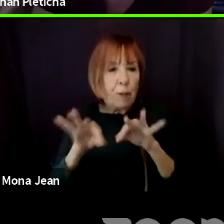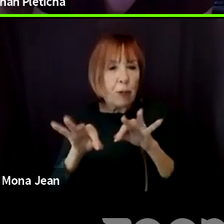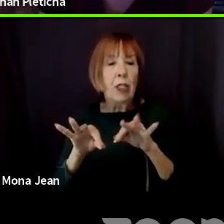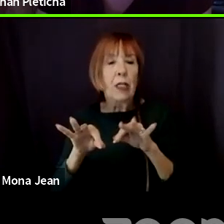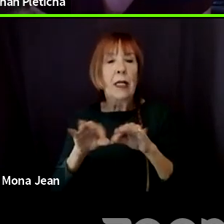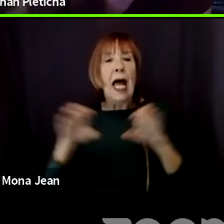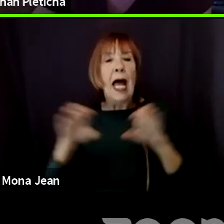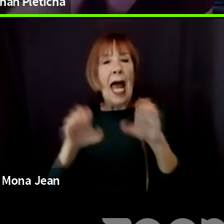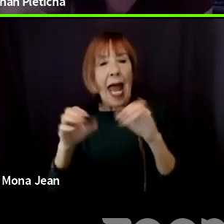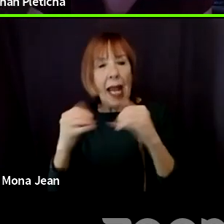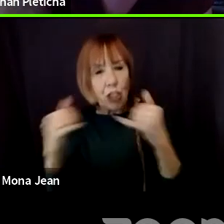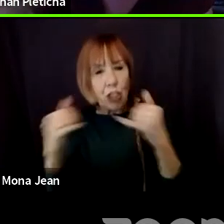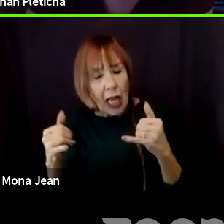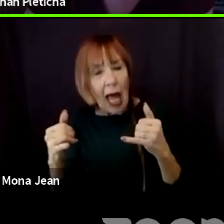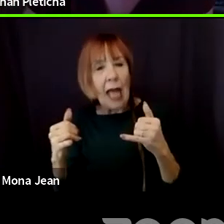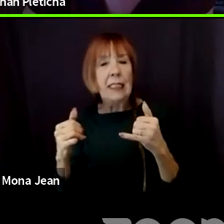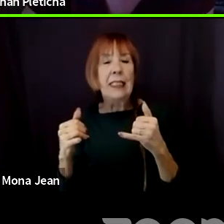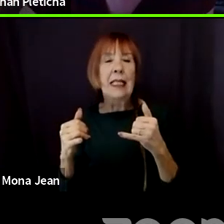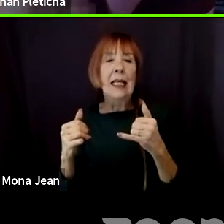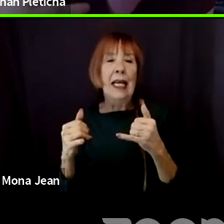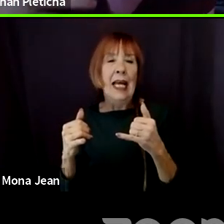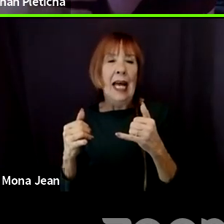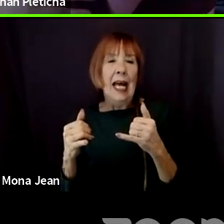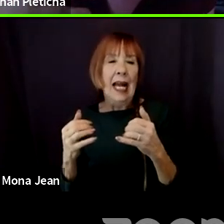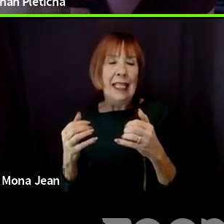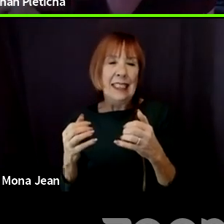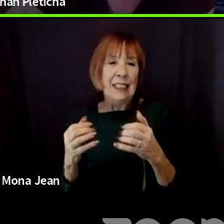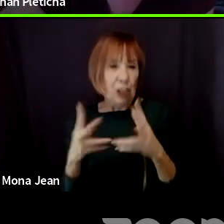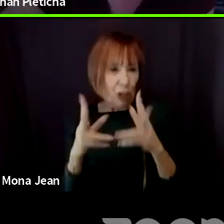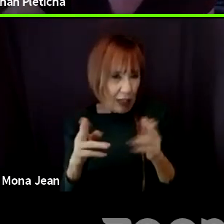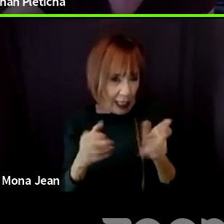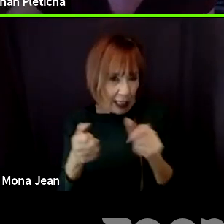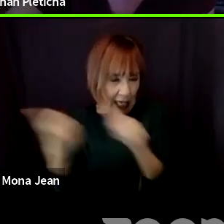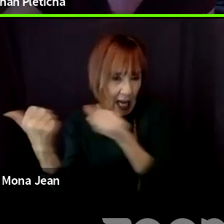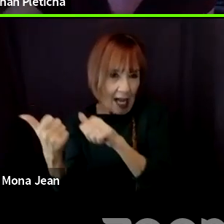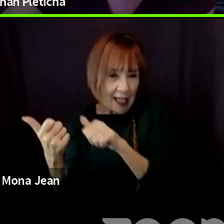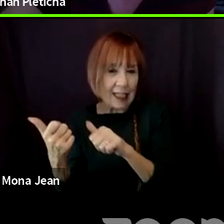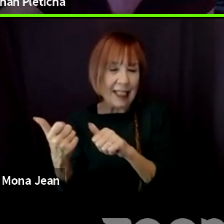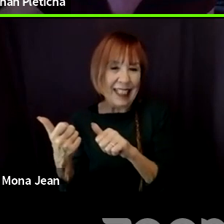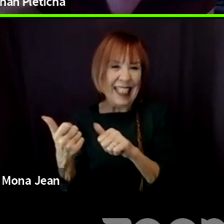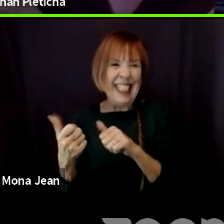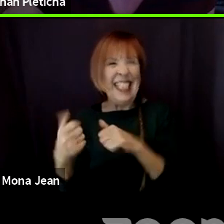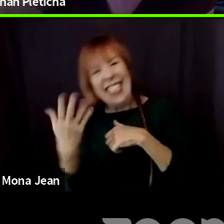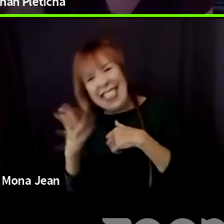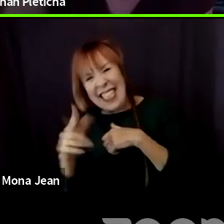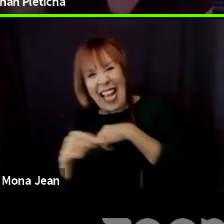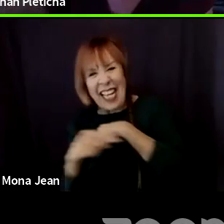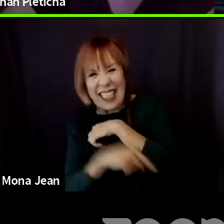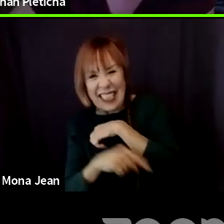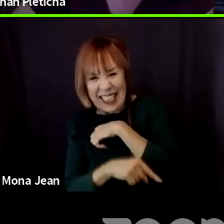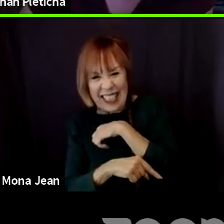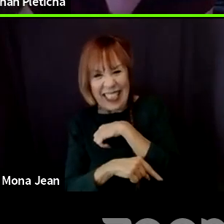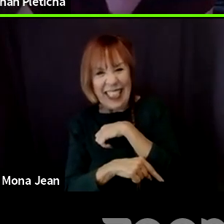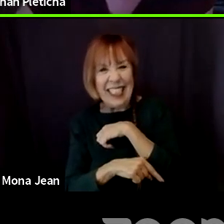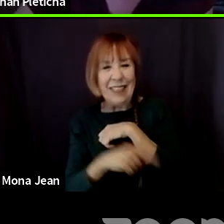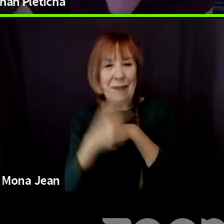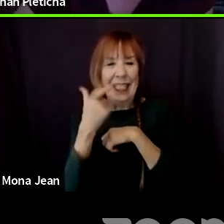which is a cheat in that, if it was a produced script that doesn't change the length of pages